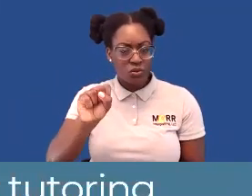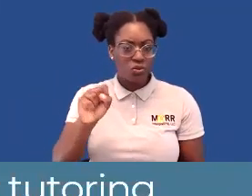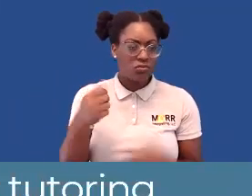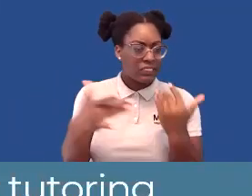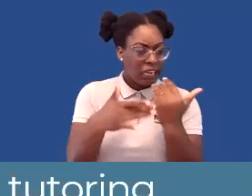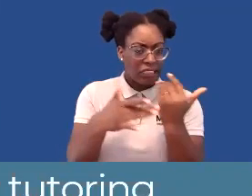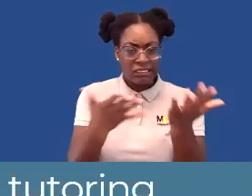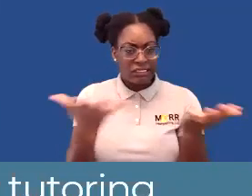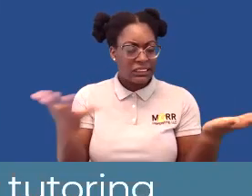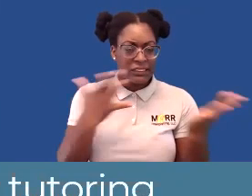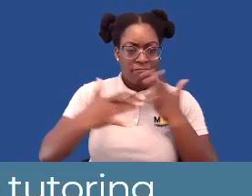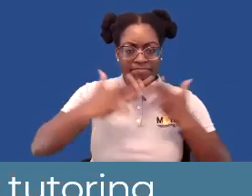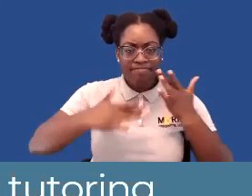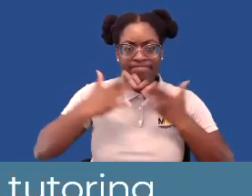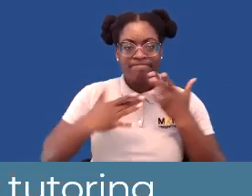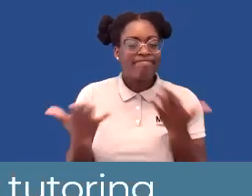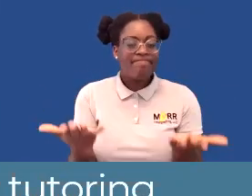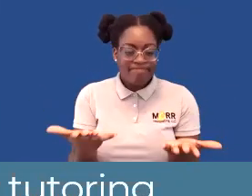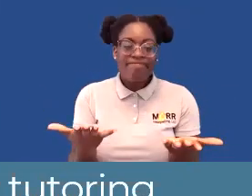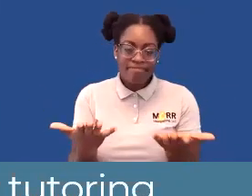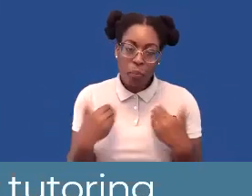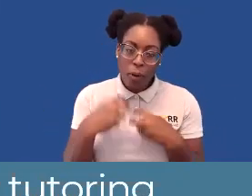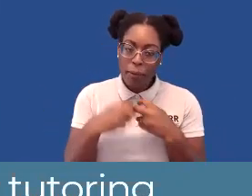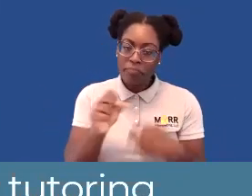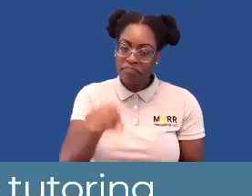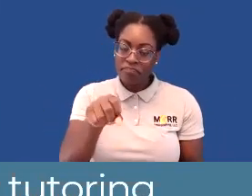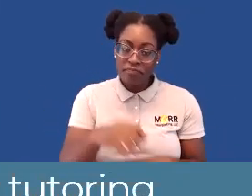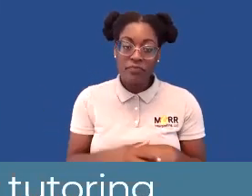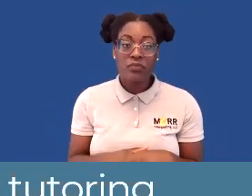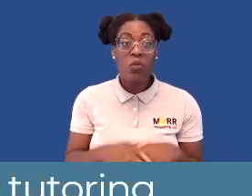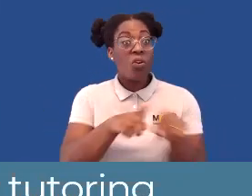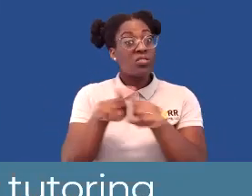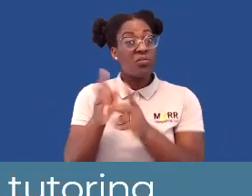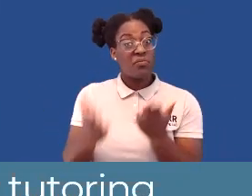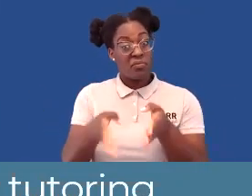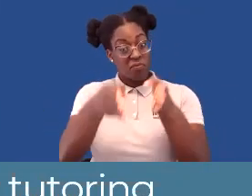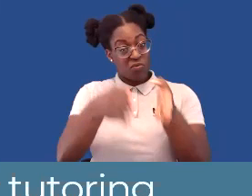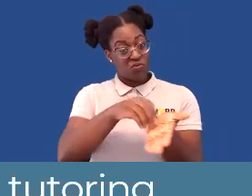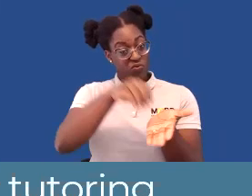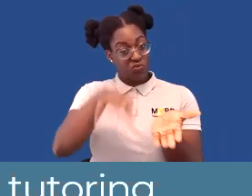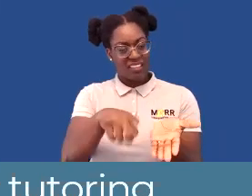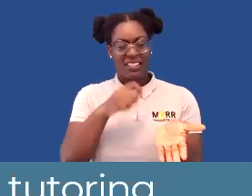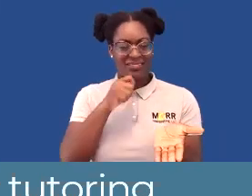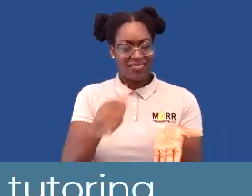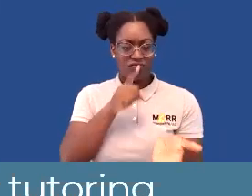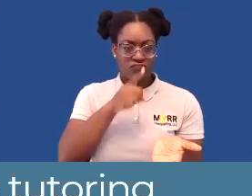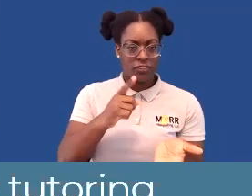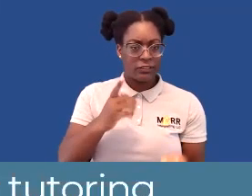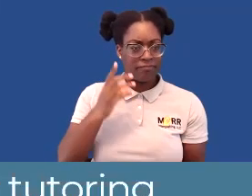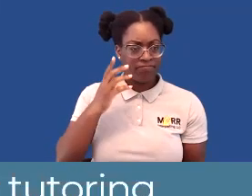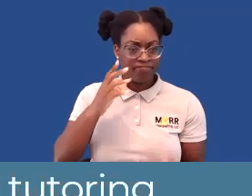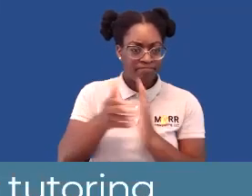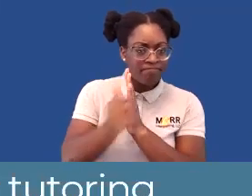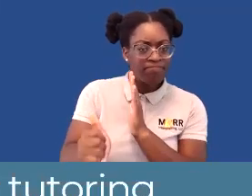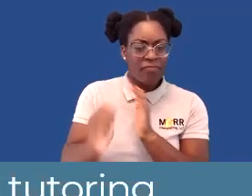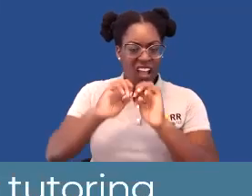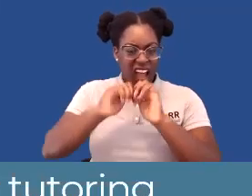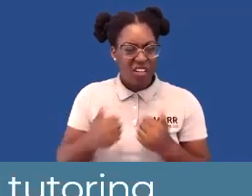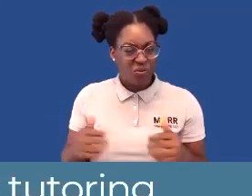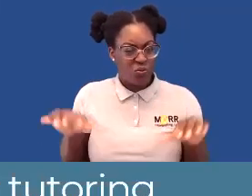but also they may not be well versed in trying to do multiple things at once online: